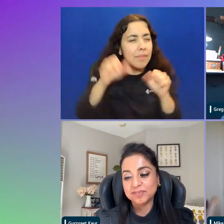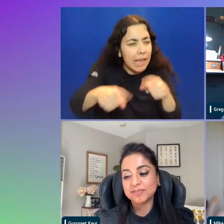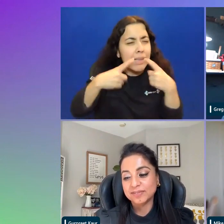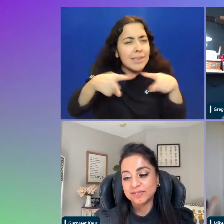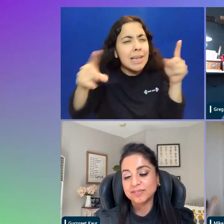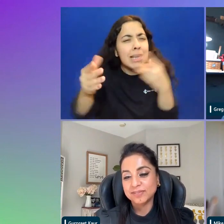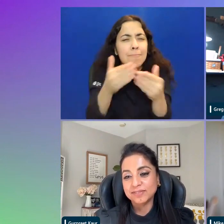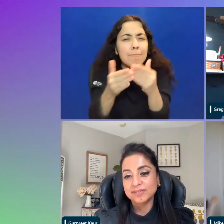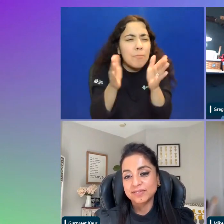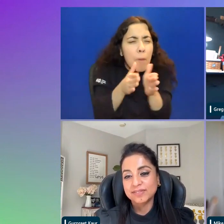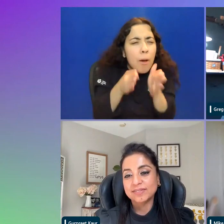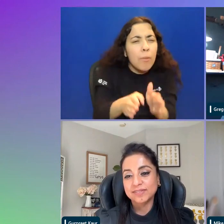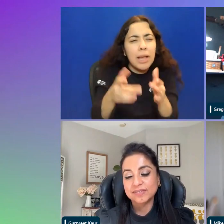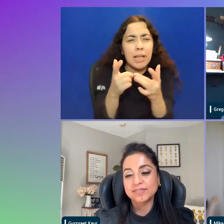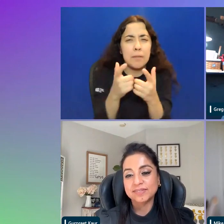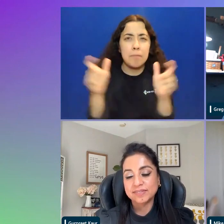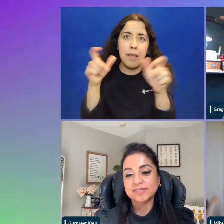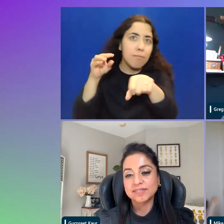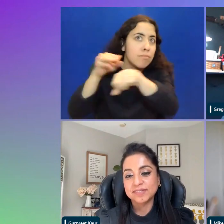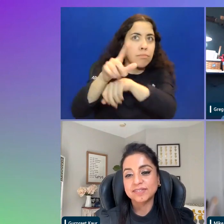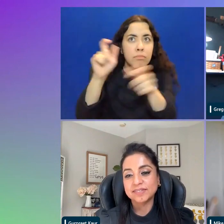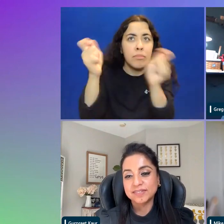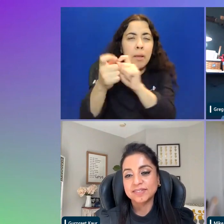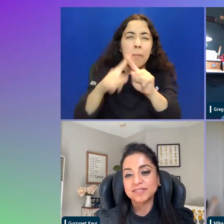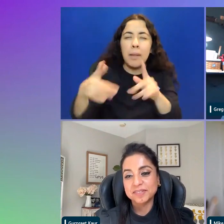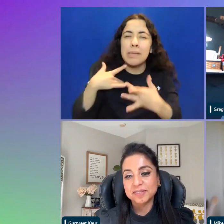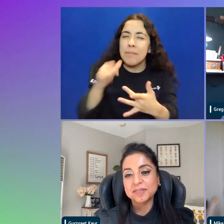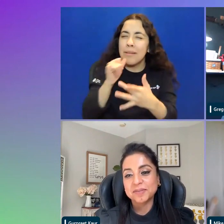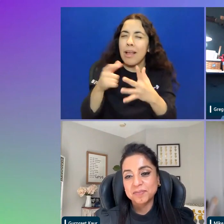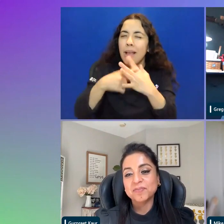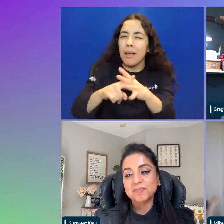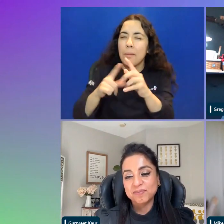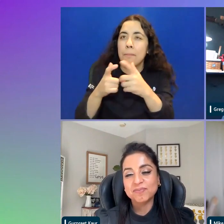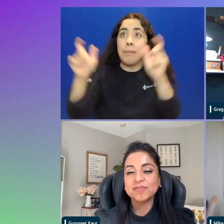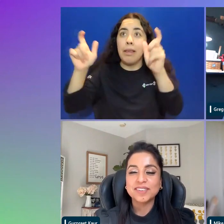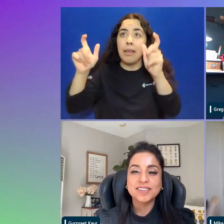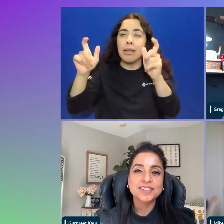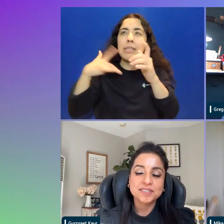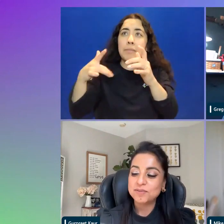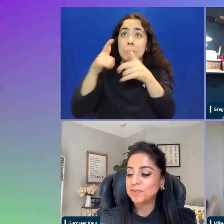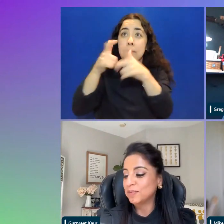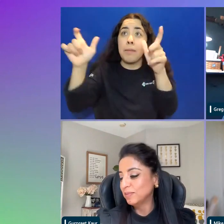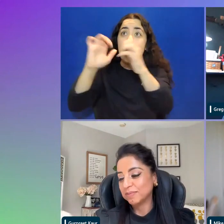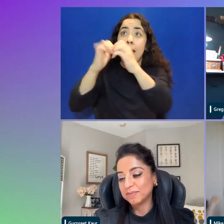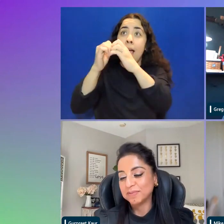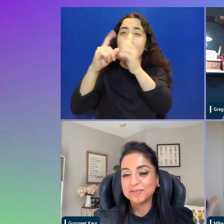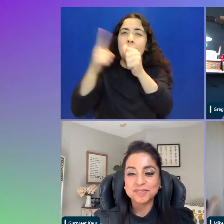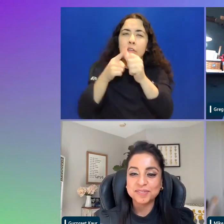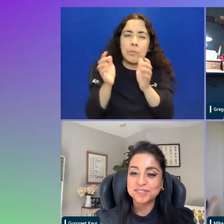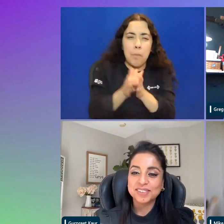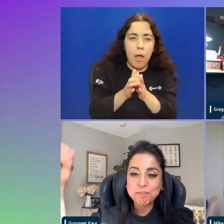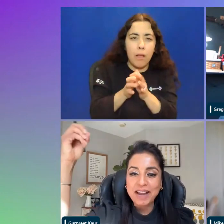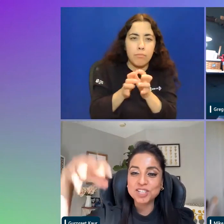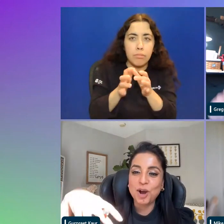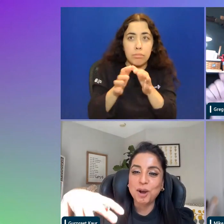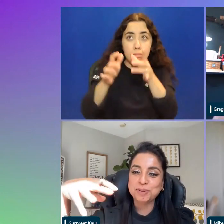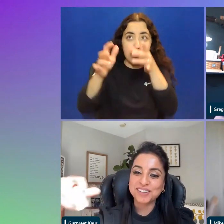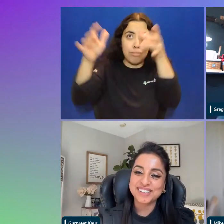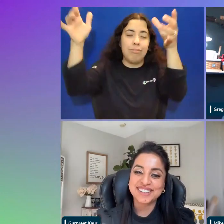big ways, but the big things don't start big. Usually the big things usually start small. Go. >> My boss says, my boss says,